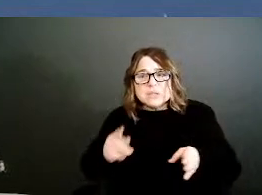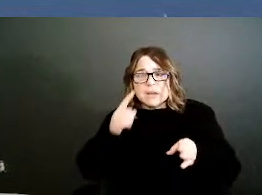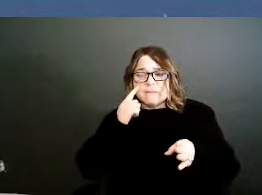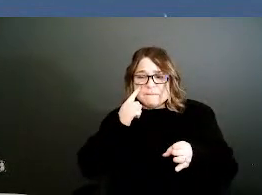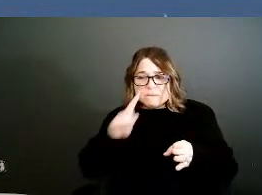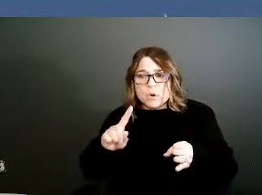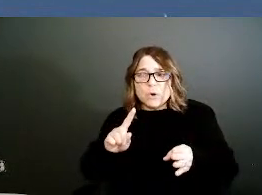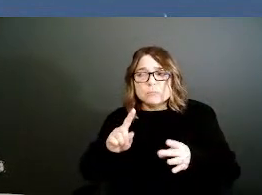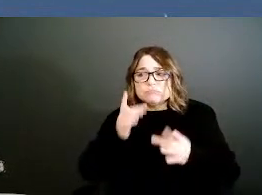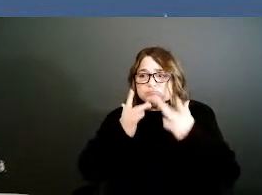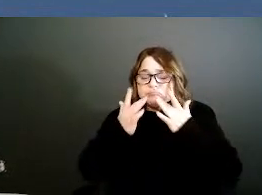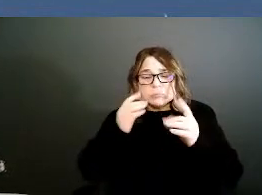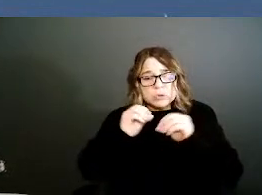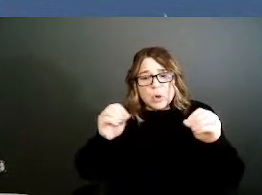MANY OTHER REASONS.